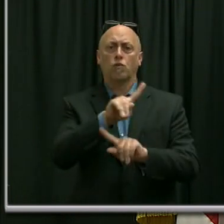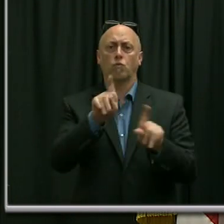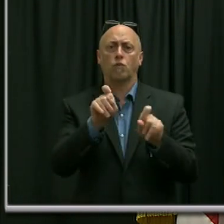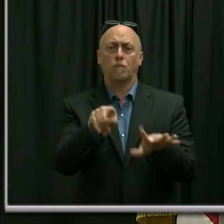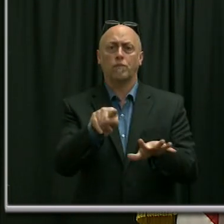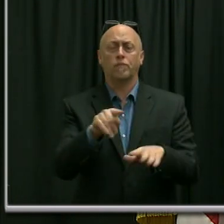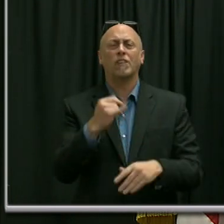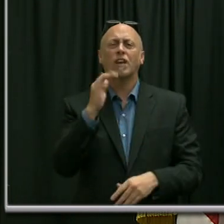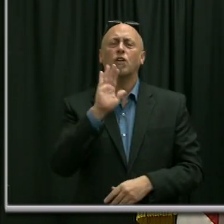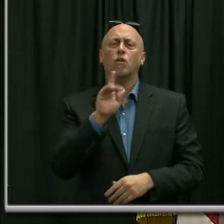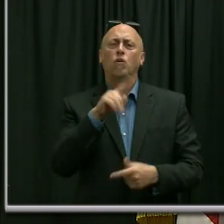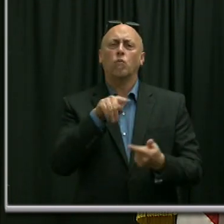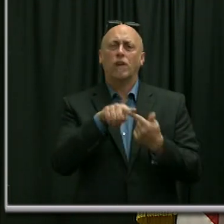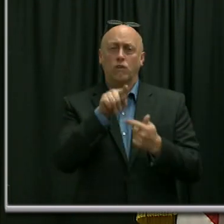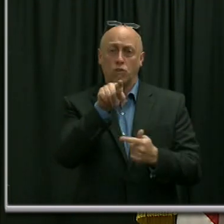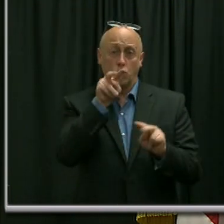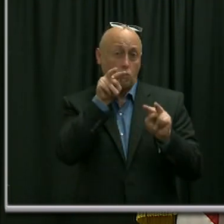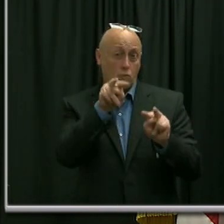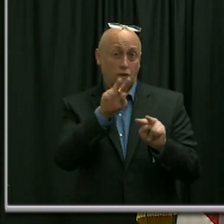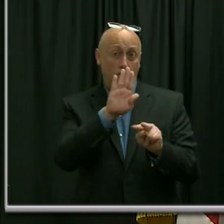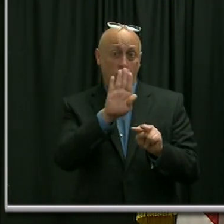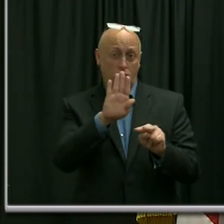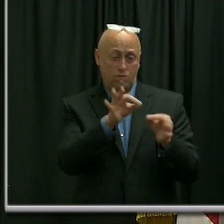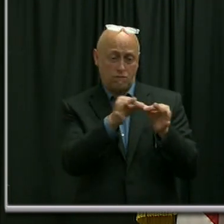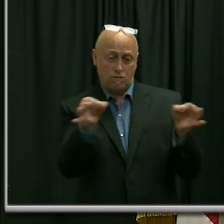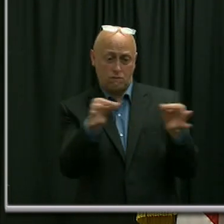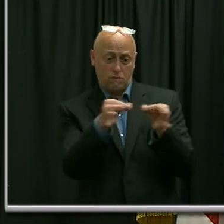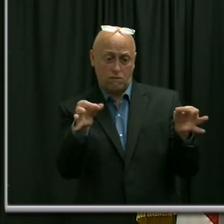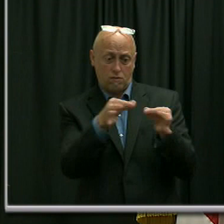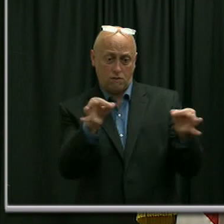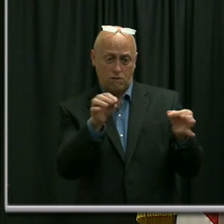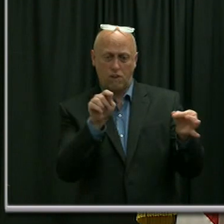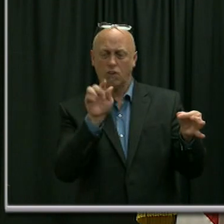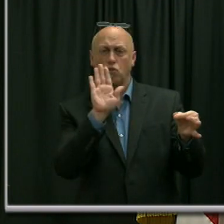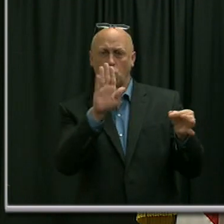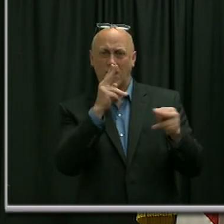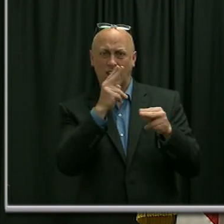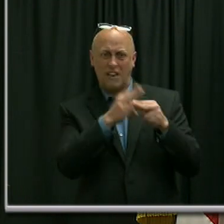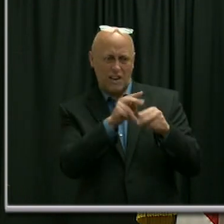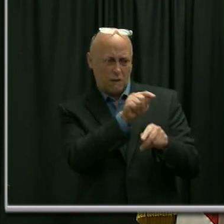YOUR QUESTIONS. AS A REMINDER PLEASE CLICK THE RACE HAND